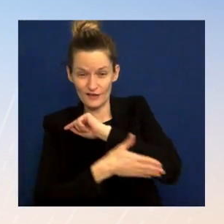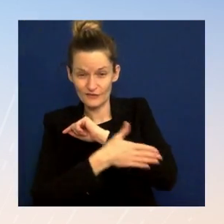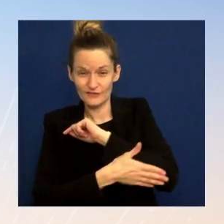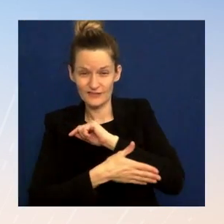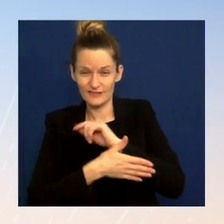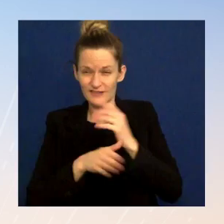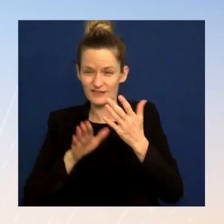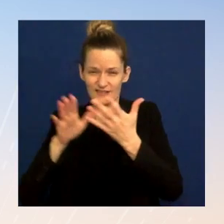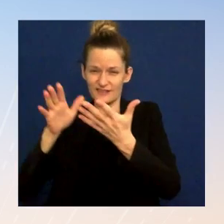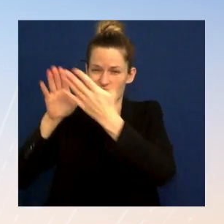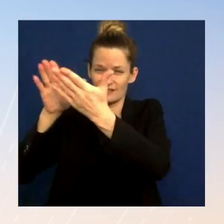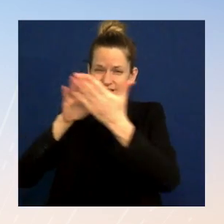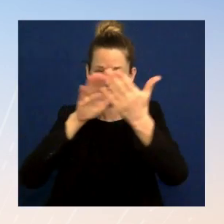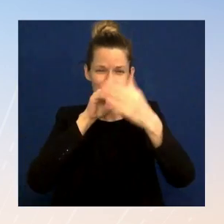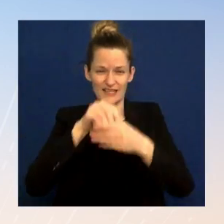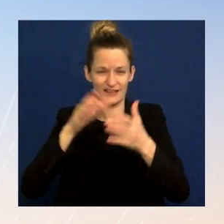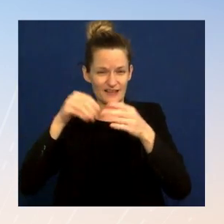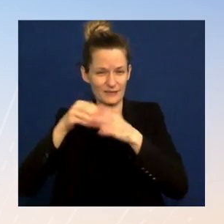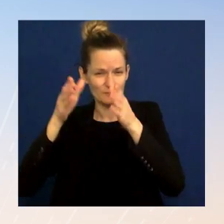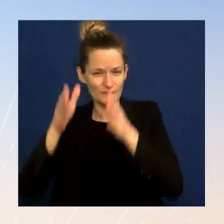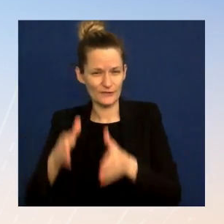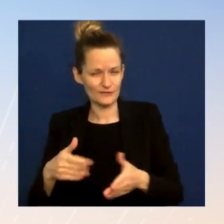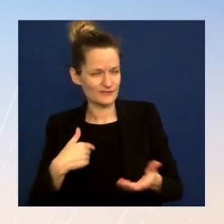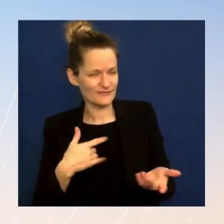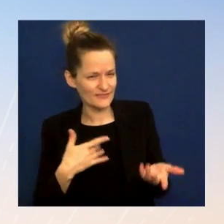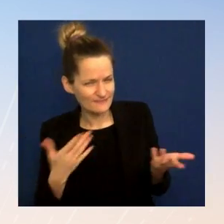But how -- well, how are you -- how is the President even go about talking about this?